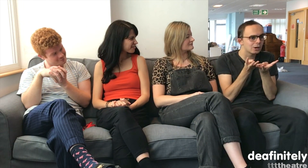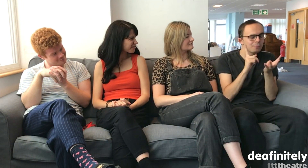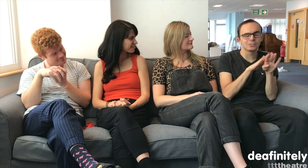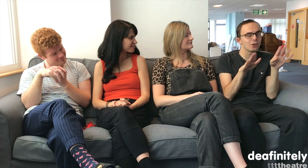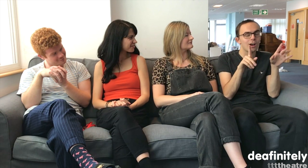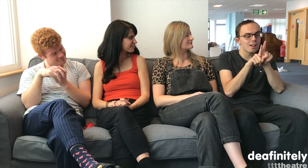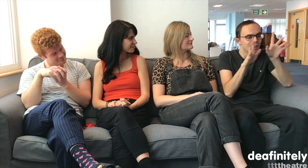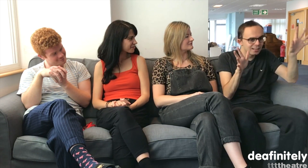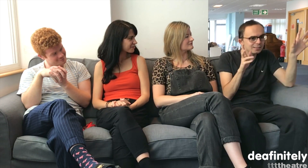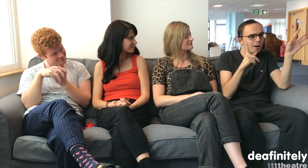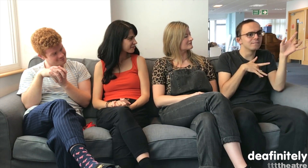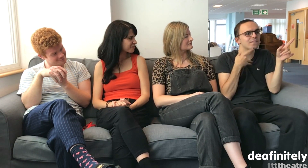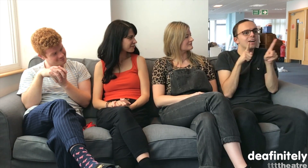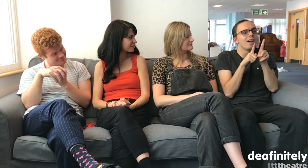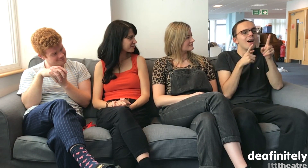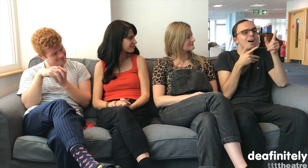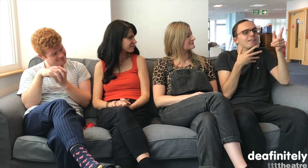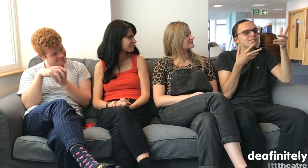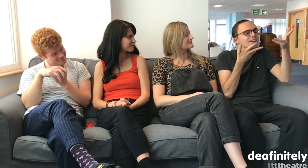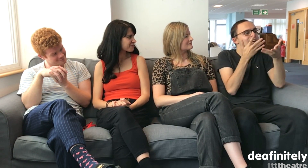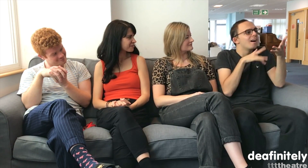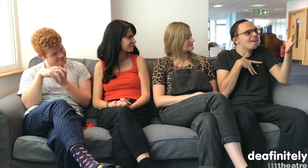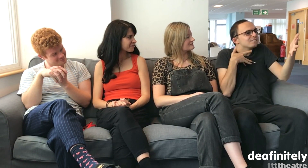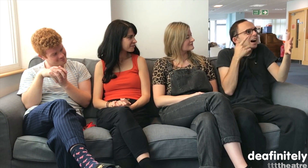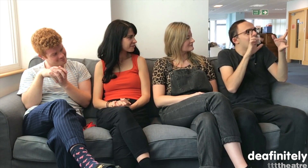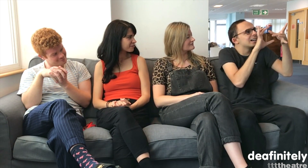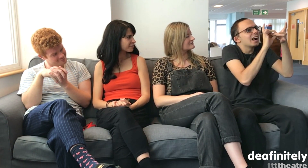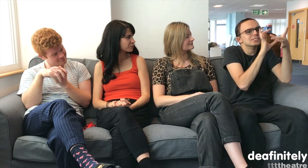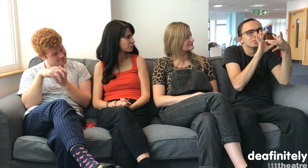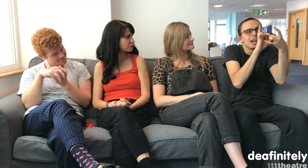Shakespeare's language but it does have that kind of complexity within the